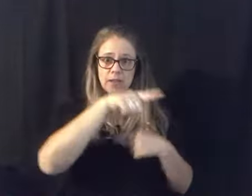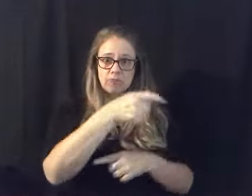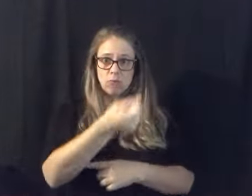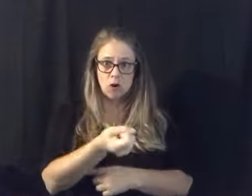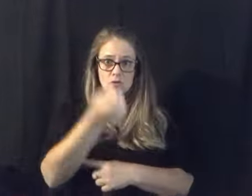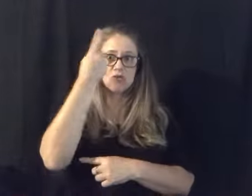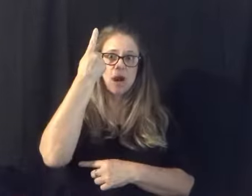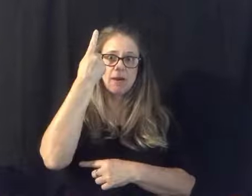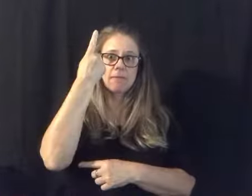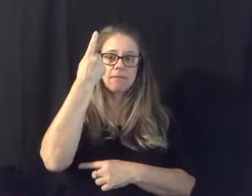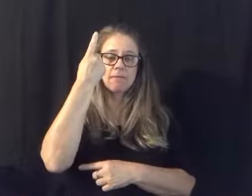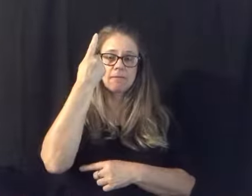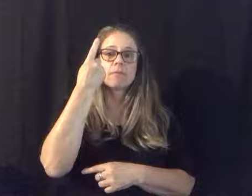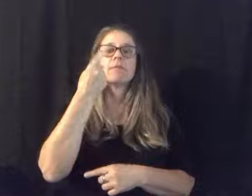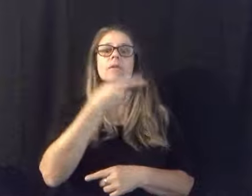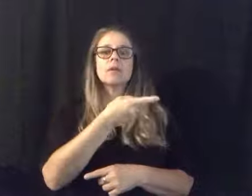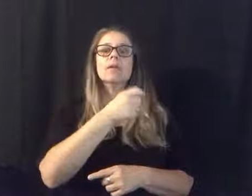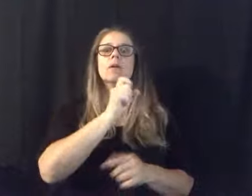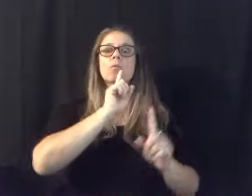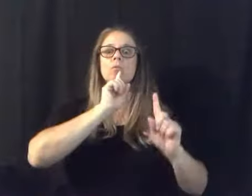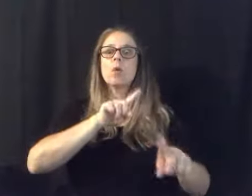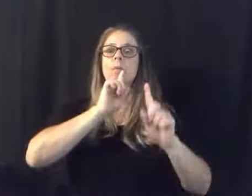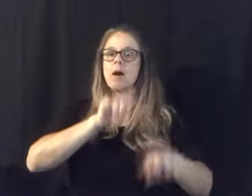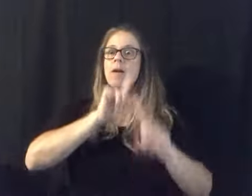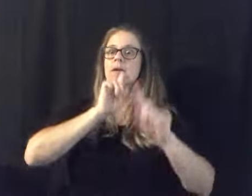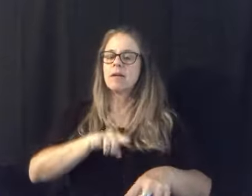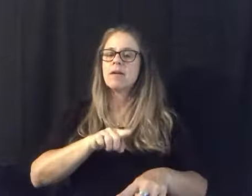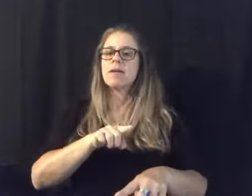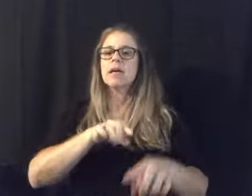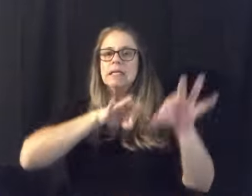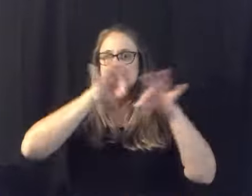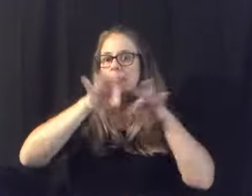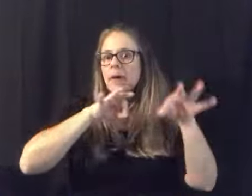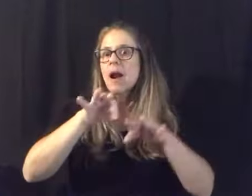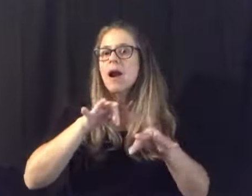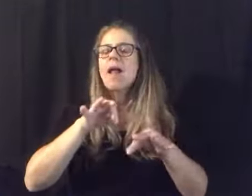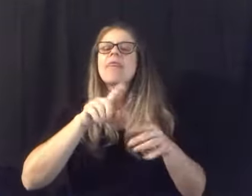he/she understands and able to respond and explain.